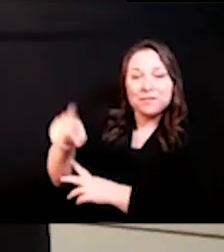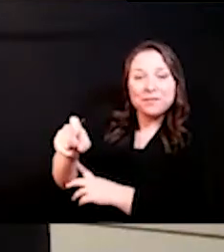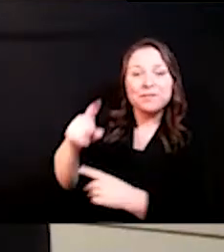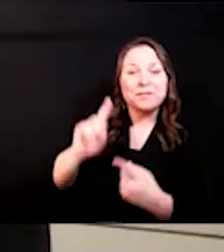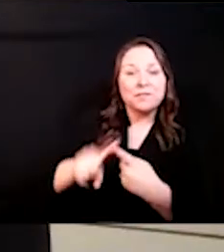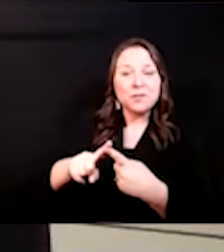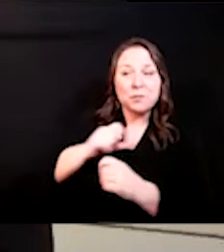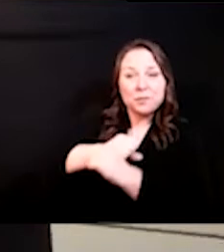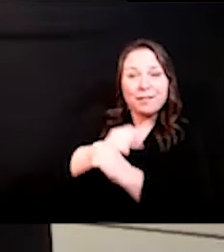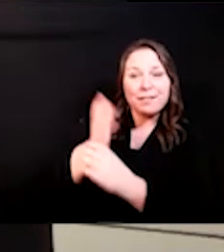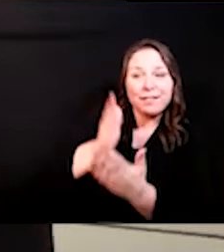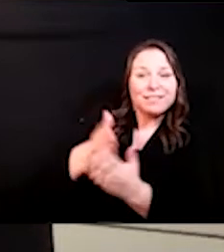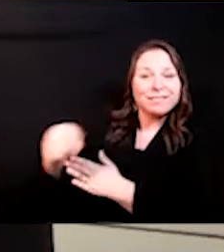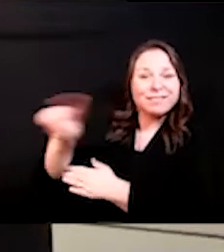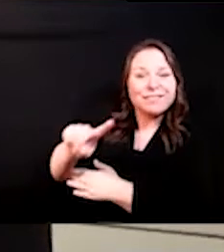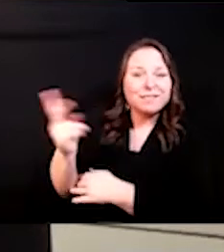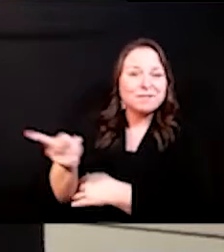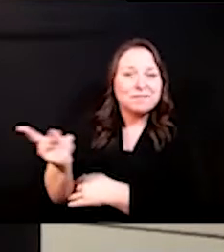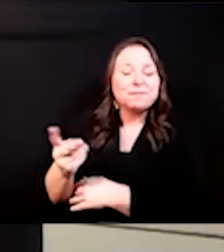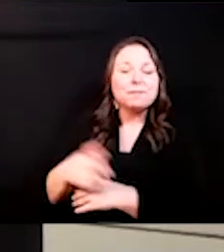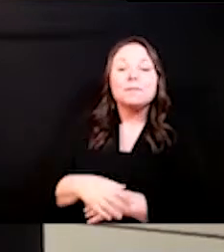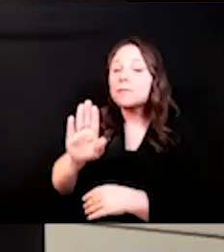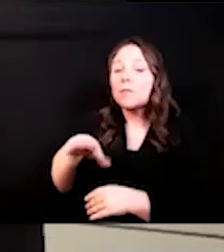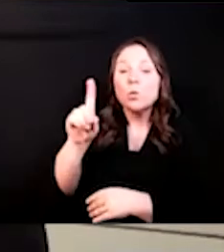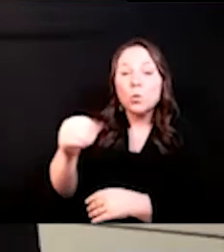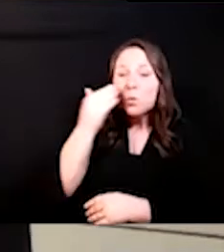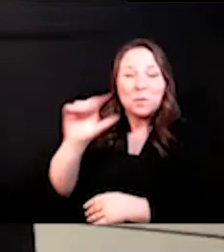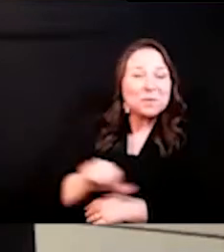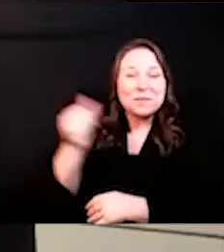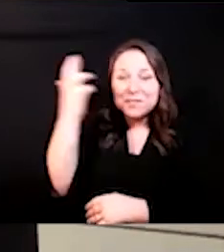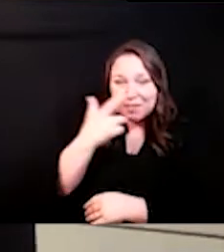AS WE SAID FOR MORE INFORMATION ABOUT VACCINES AND WHETHER THEY'RE NECESSARY, IS THERE ANY REASON WITH MORE OF